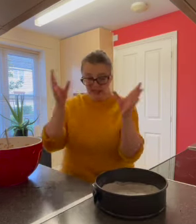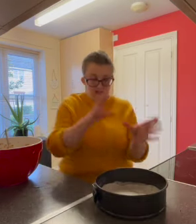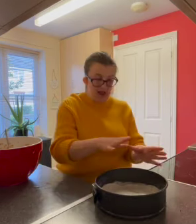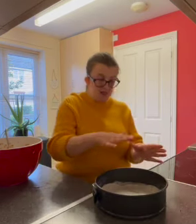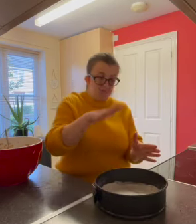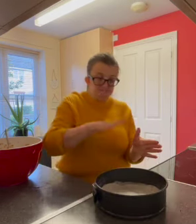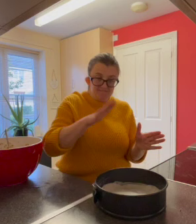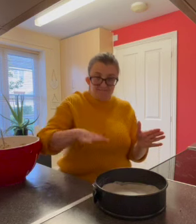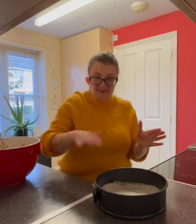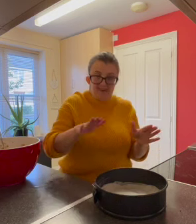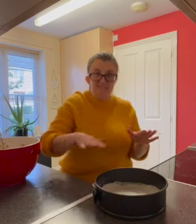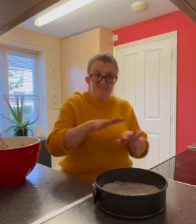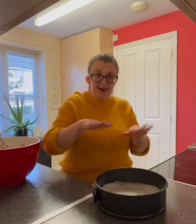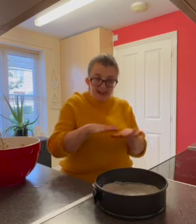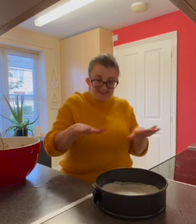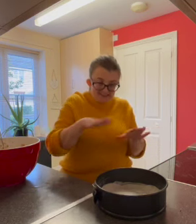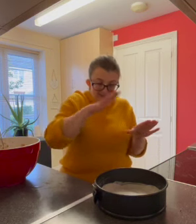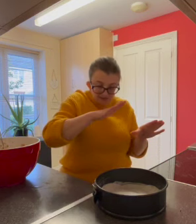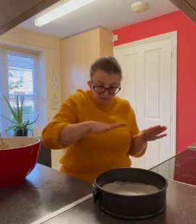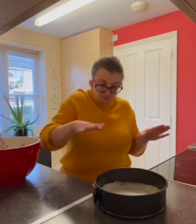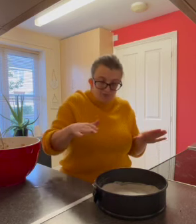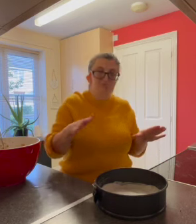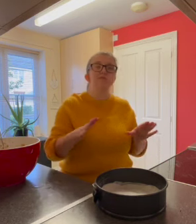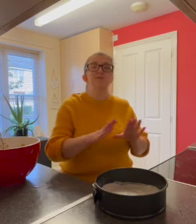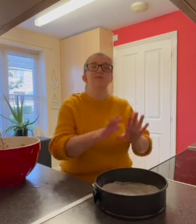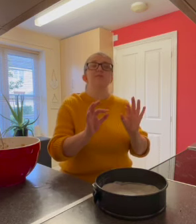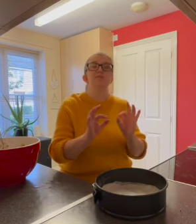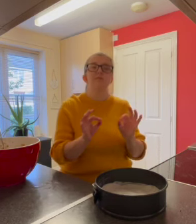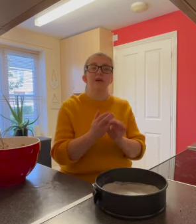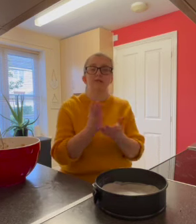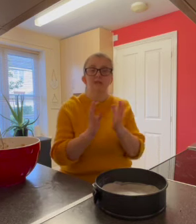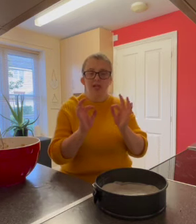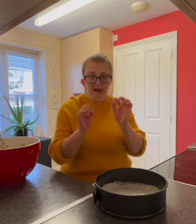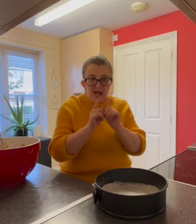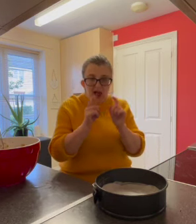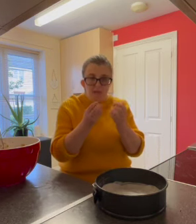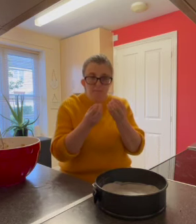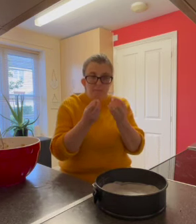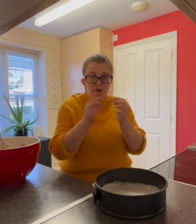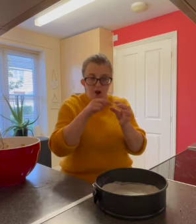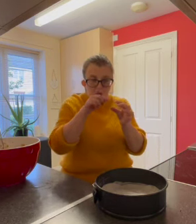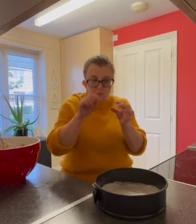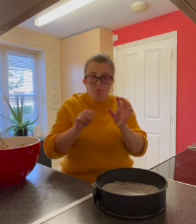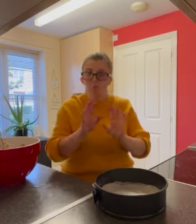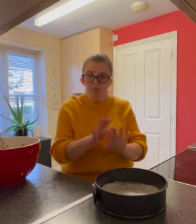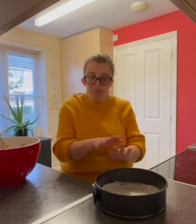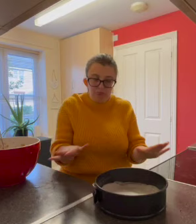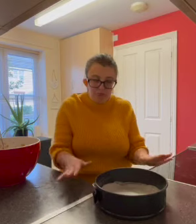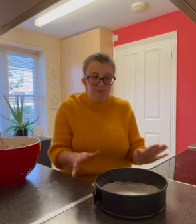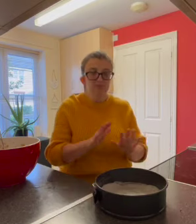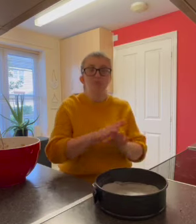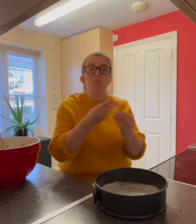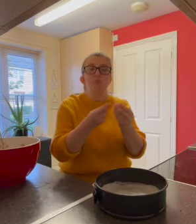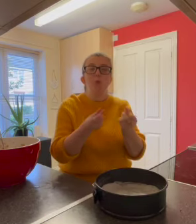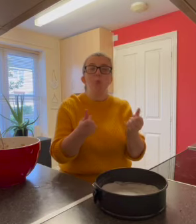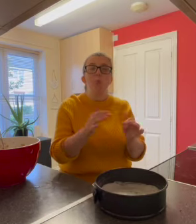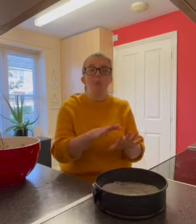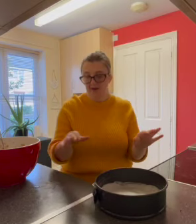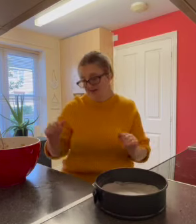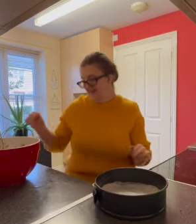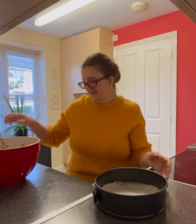When you put the mixed make sure you flatten it down smooth and make sure there isn't bubble...